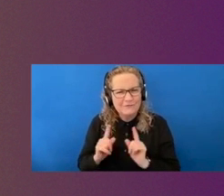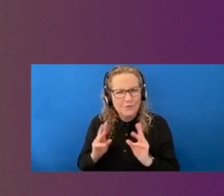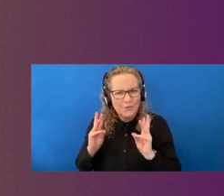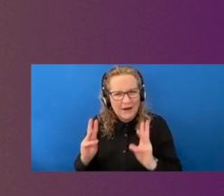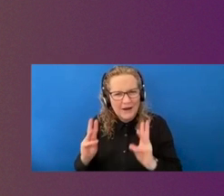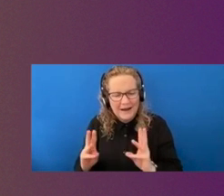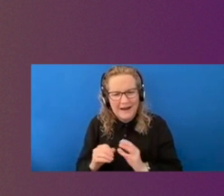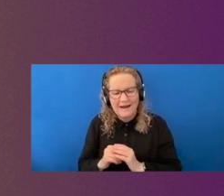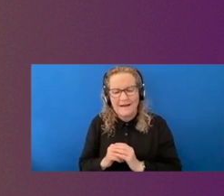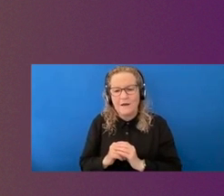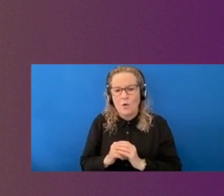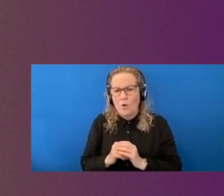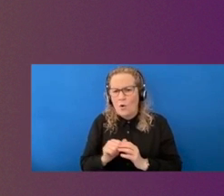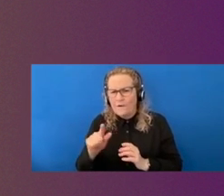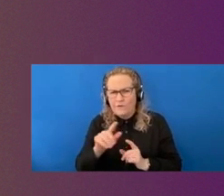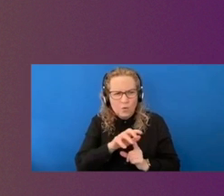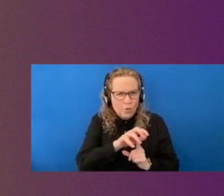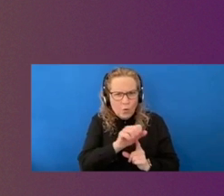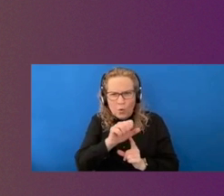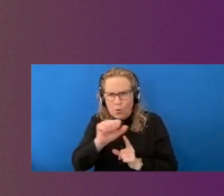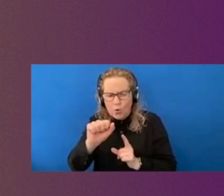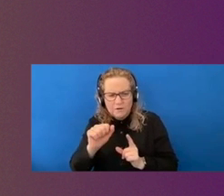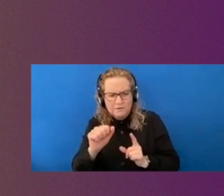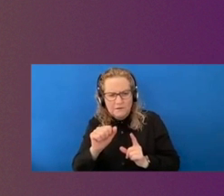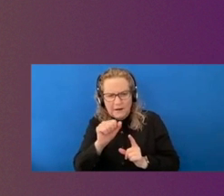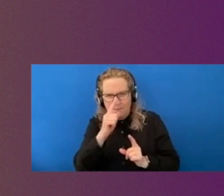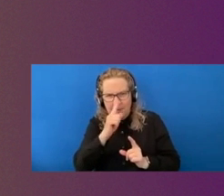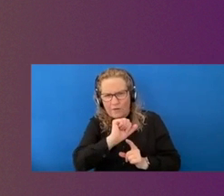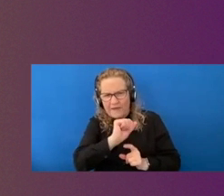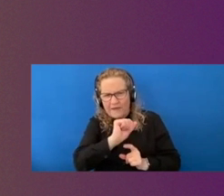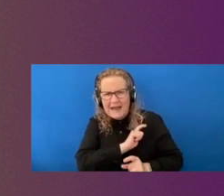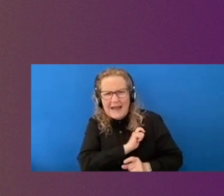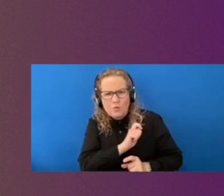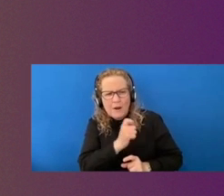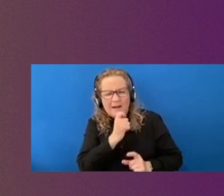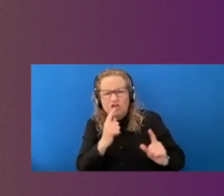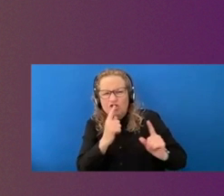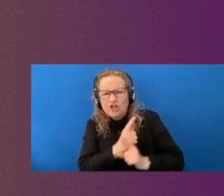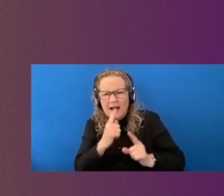if any in the attitudes towards people with towards people with disabilities over the